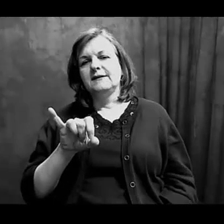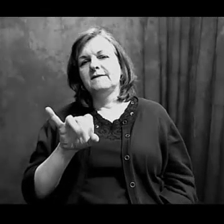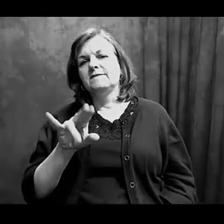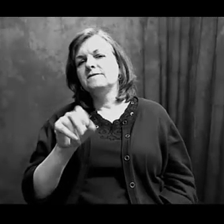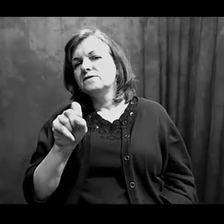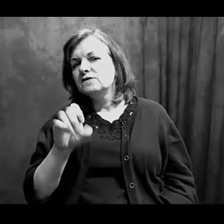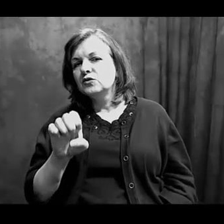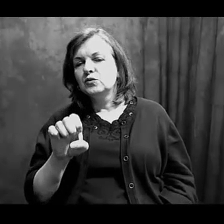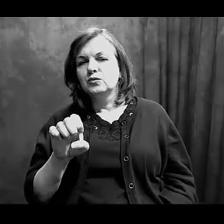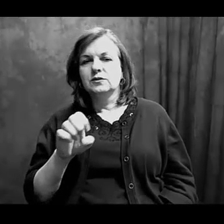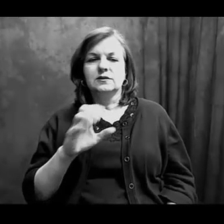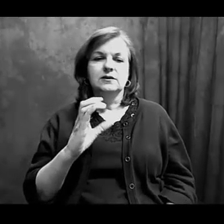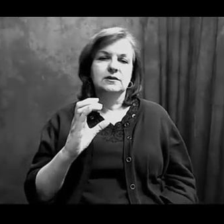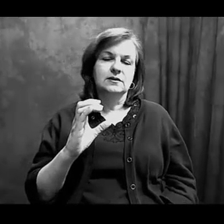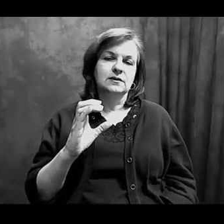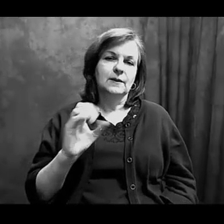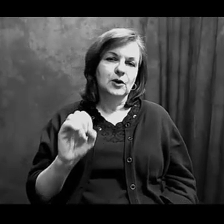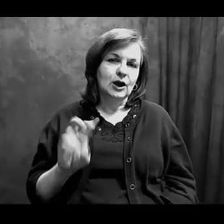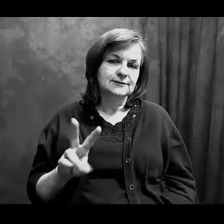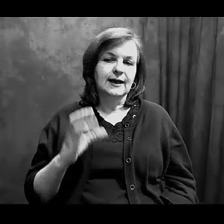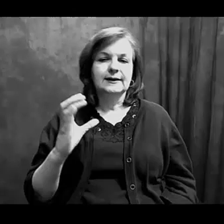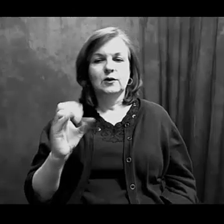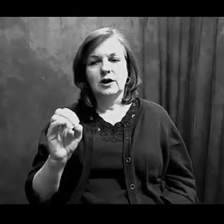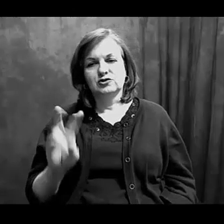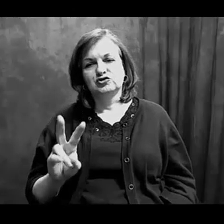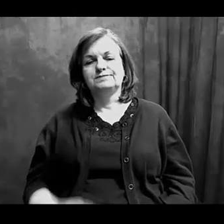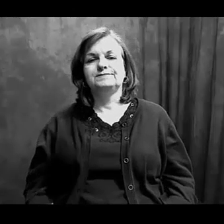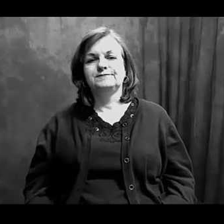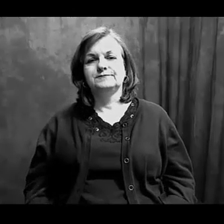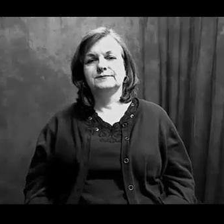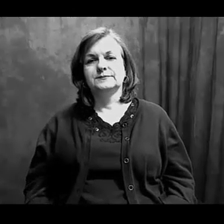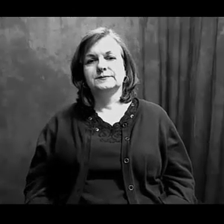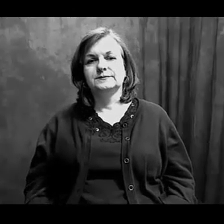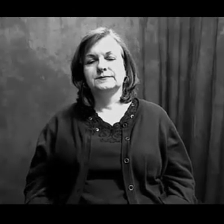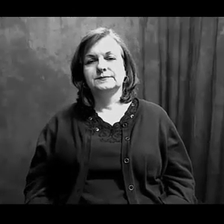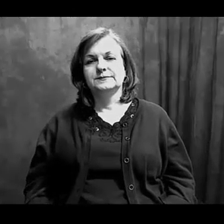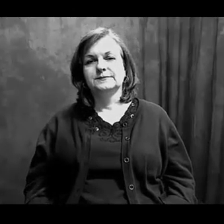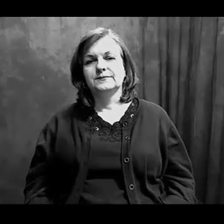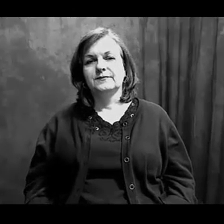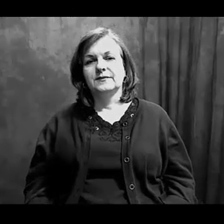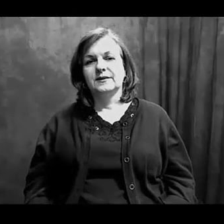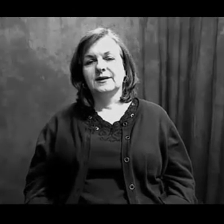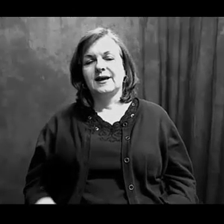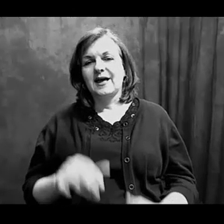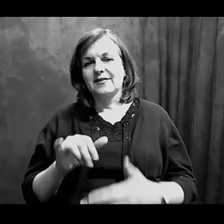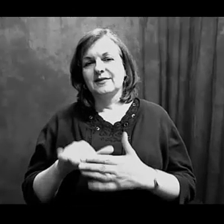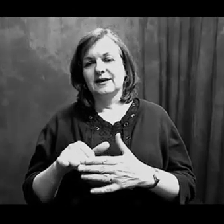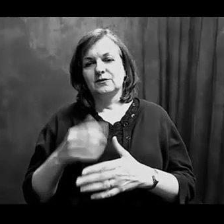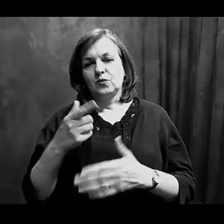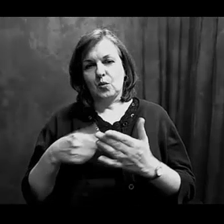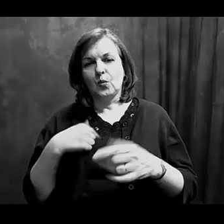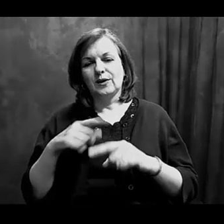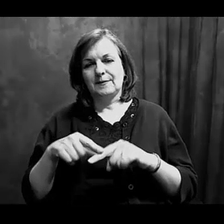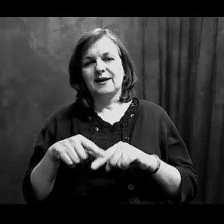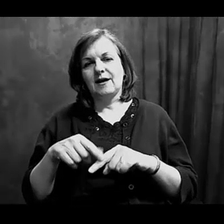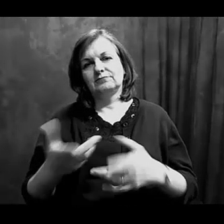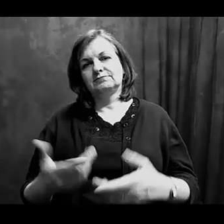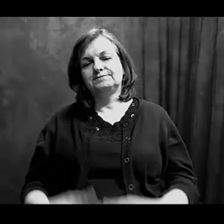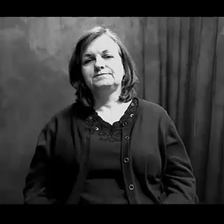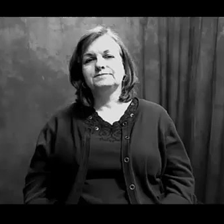of oxygen and carbon dioxide goes through the capillaries -- so this is what we're dependent on